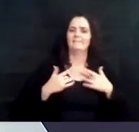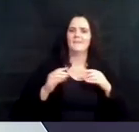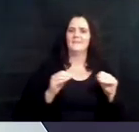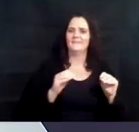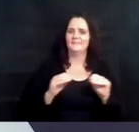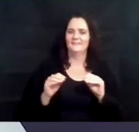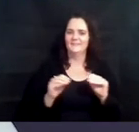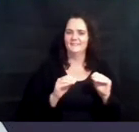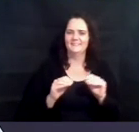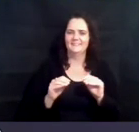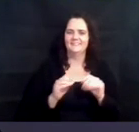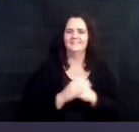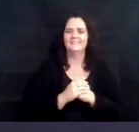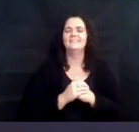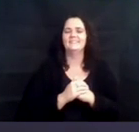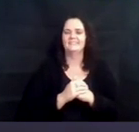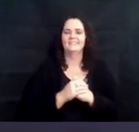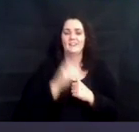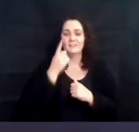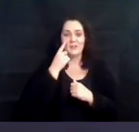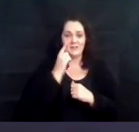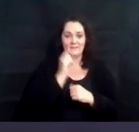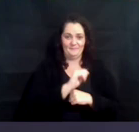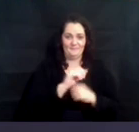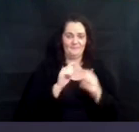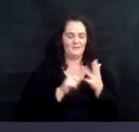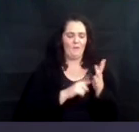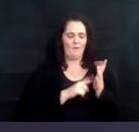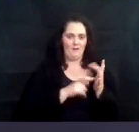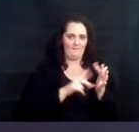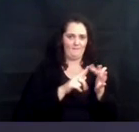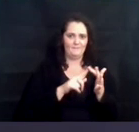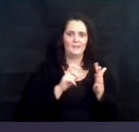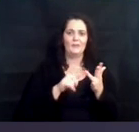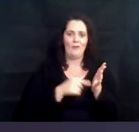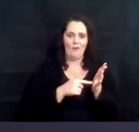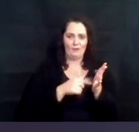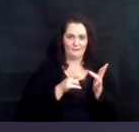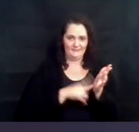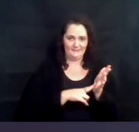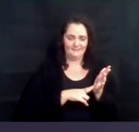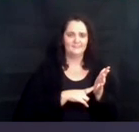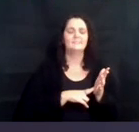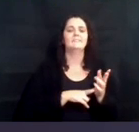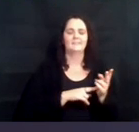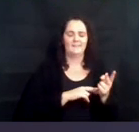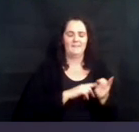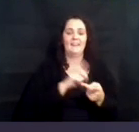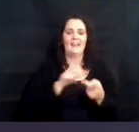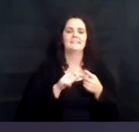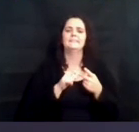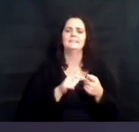So, we're going to look at this Olive Cotton work and the other work that we're going to look at today from the collection is William Kentridge’s